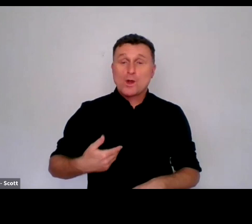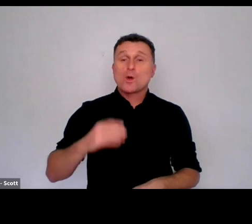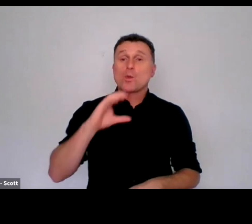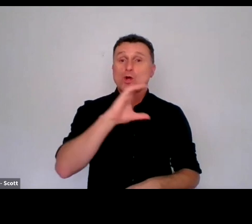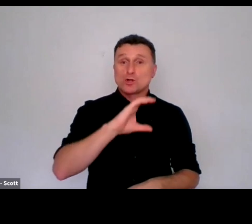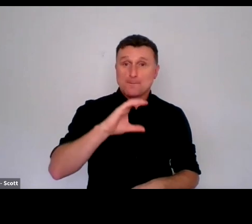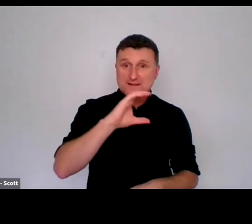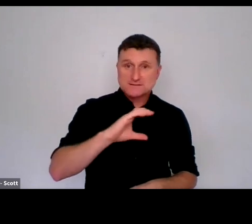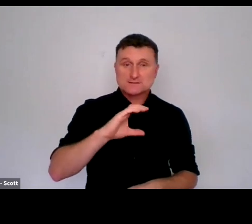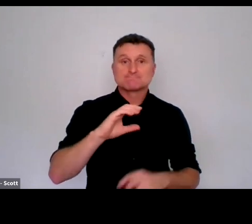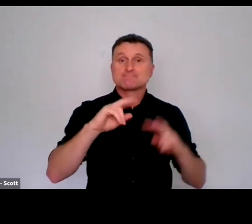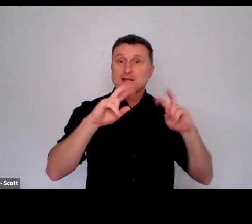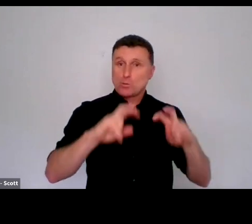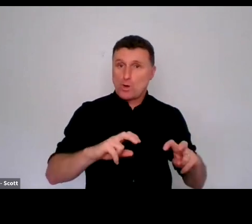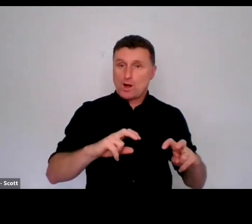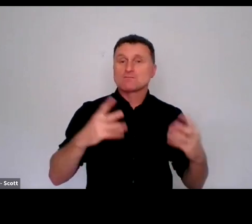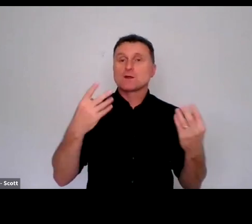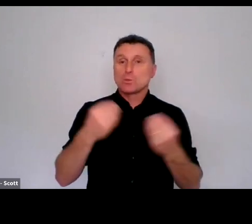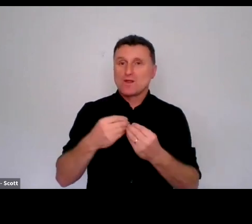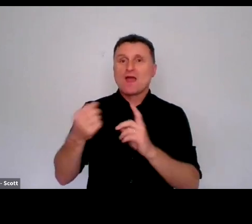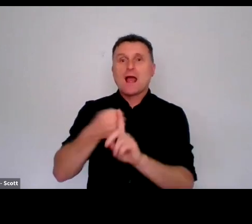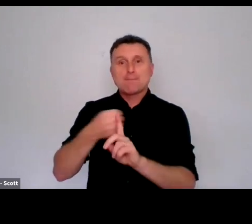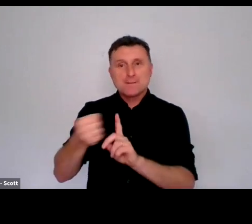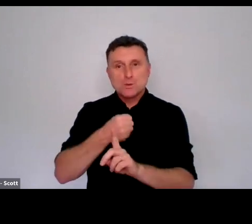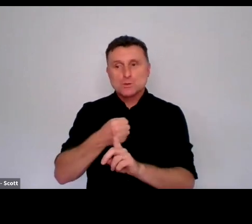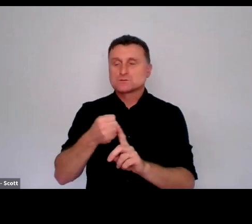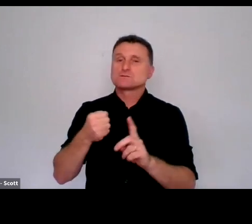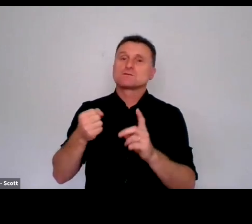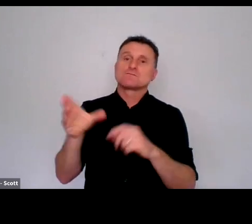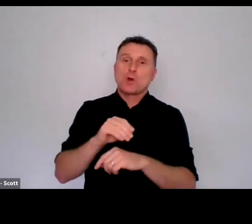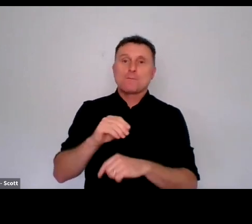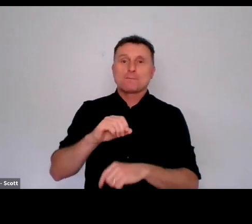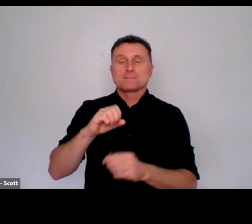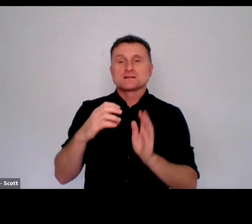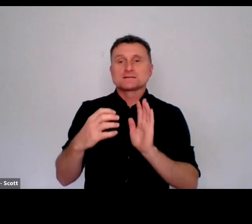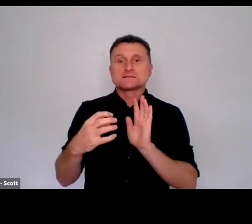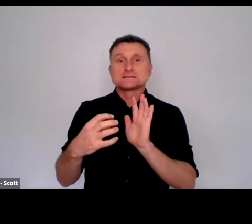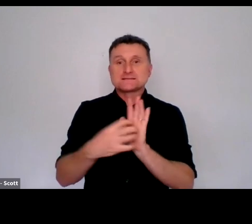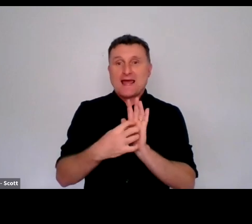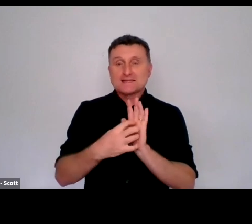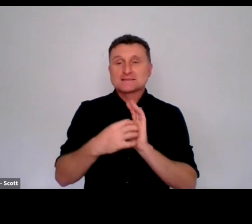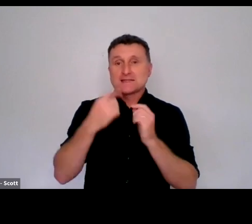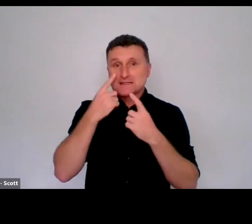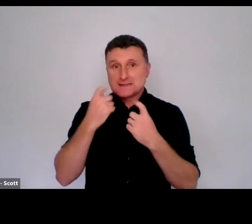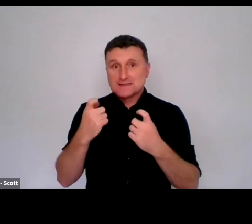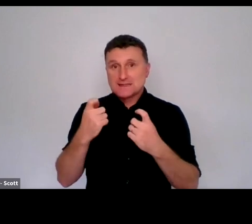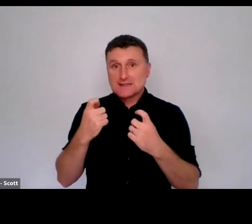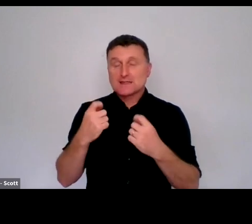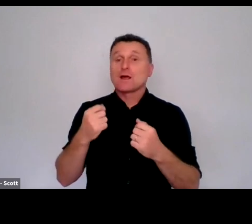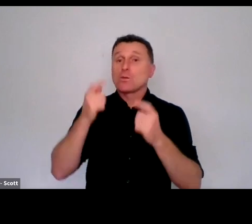into abuse in state care. And I just want to acknowledge and share their stories to the Royal Commission.